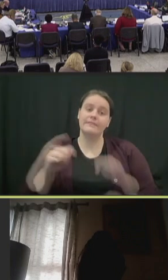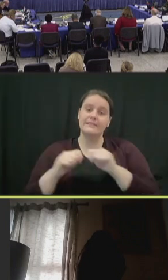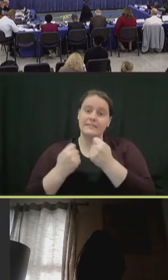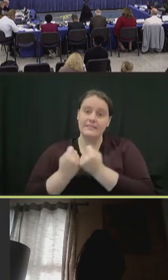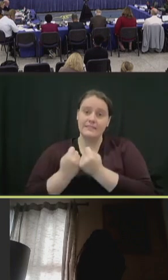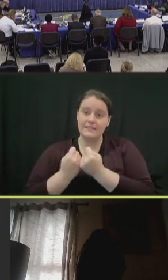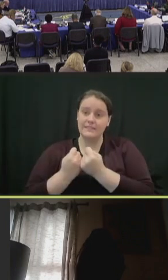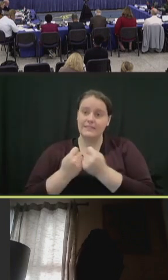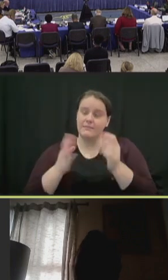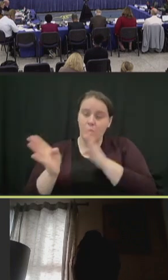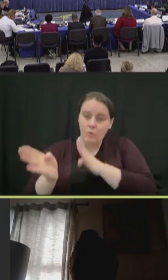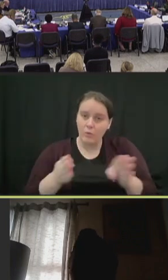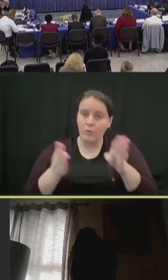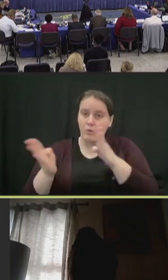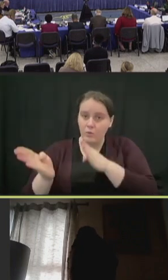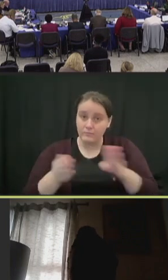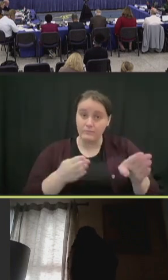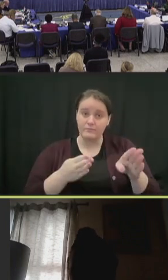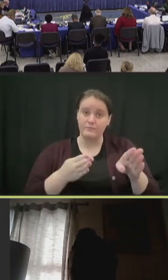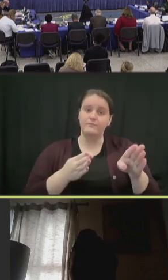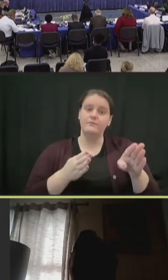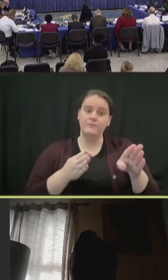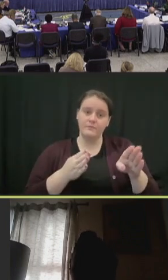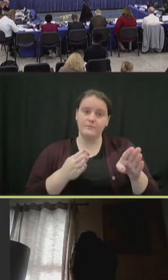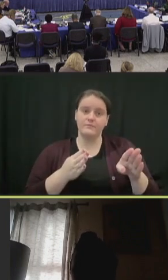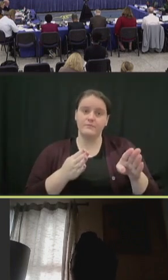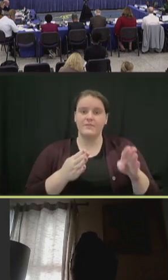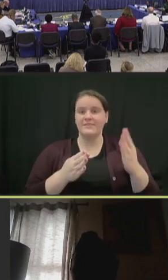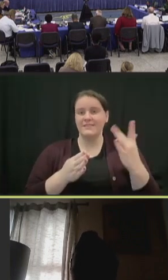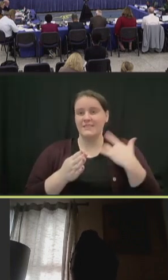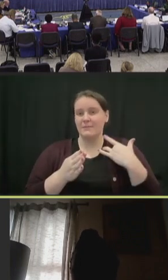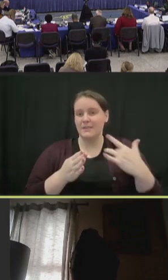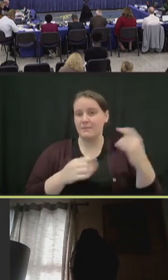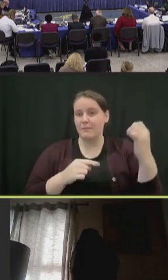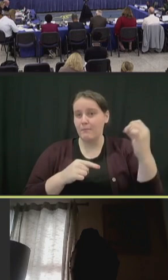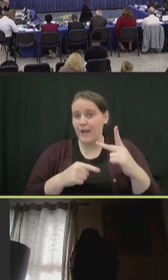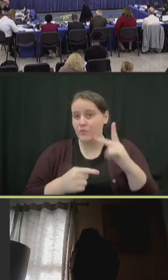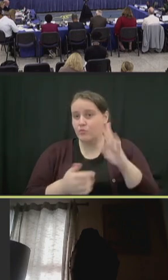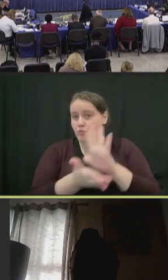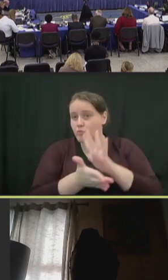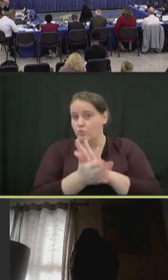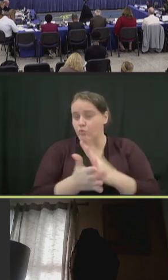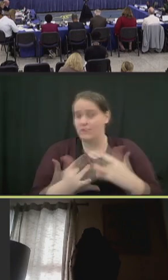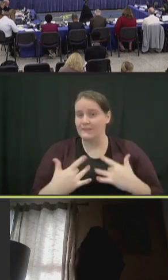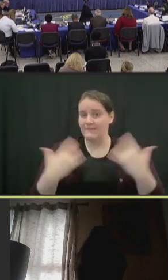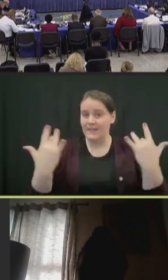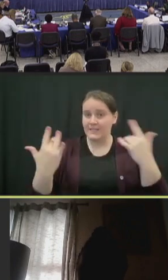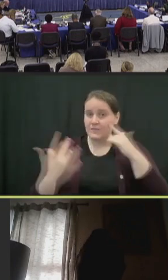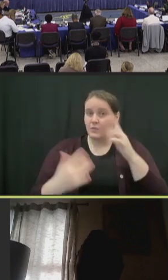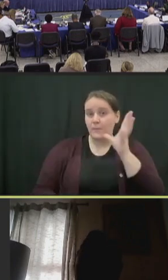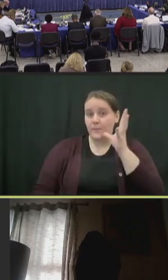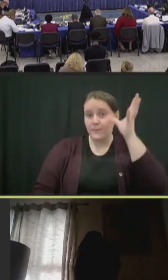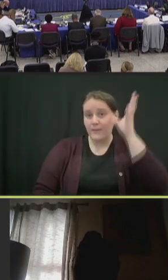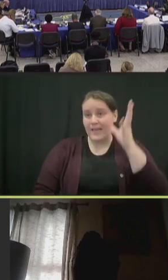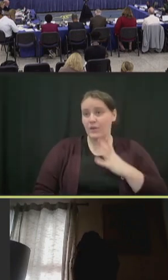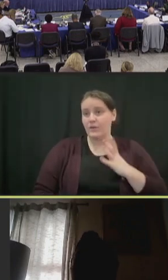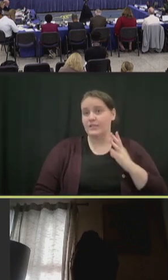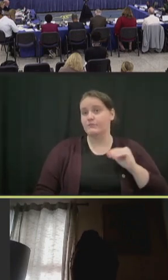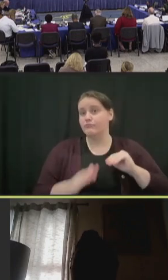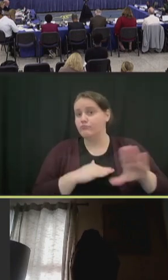to meet with mostly back to school events where parents come to bring children to get vaccinated